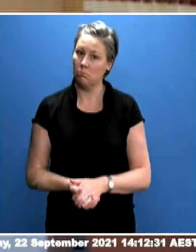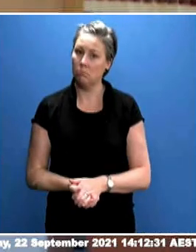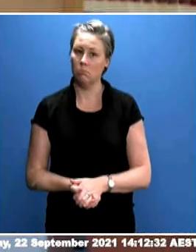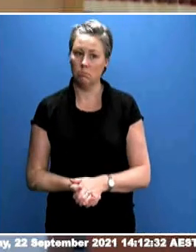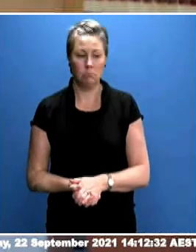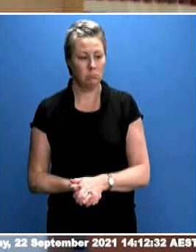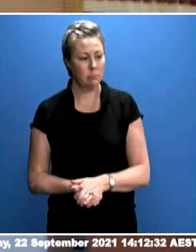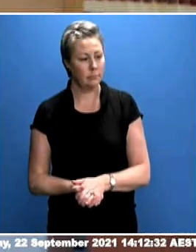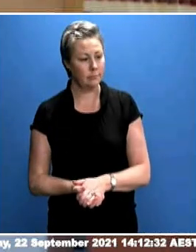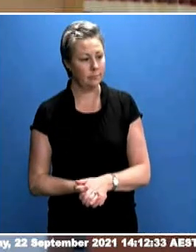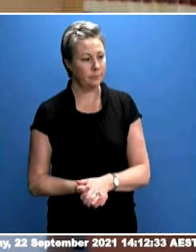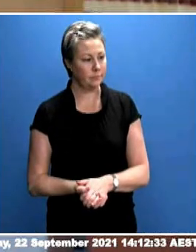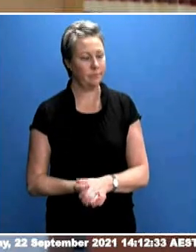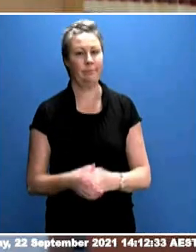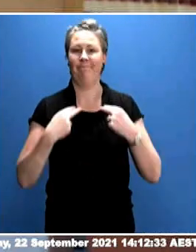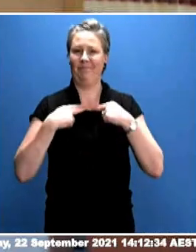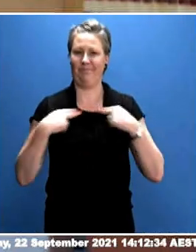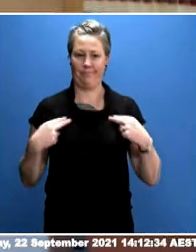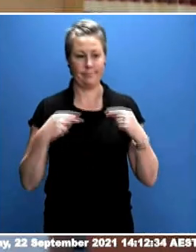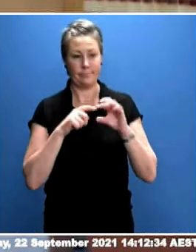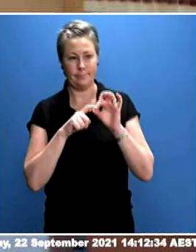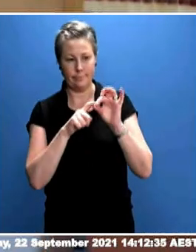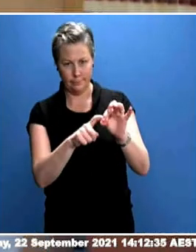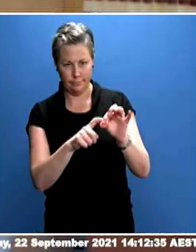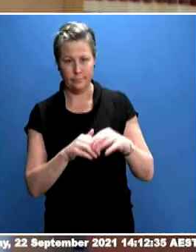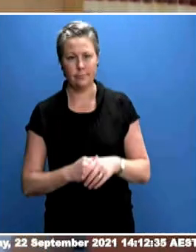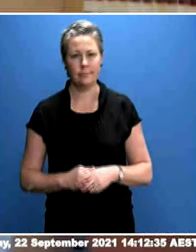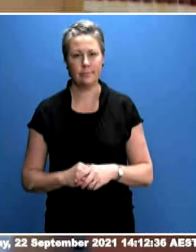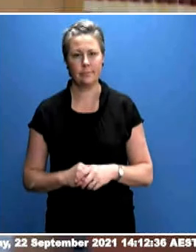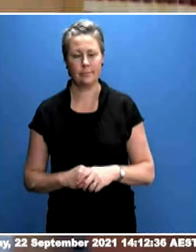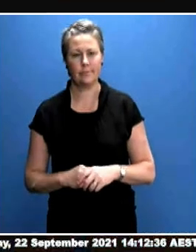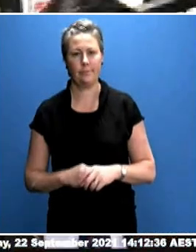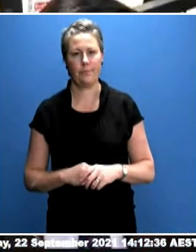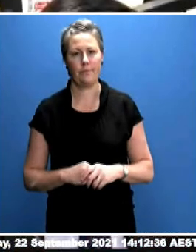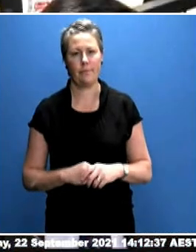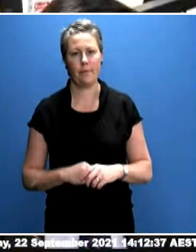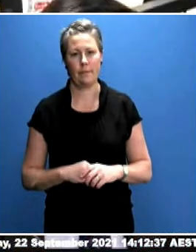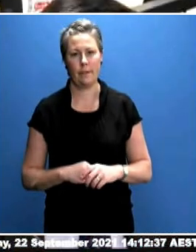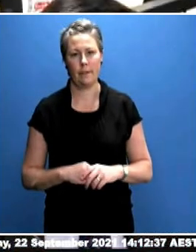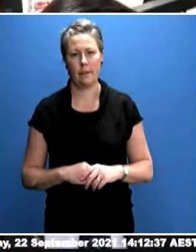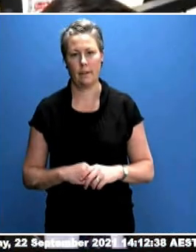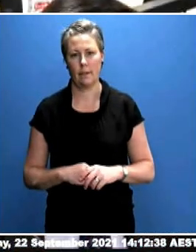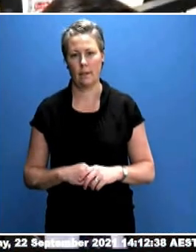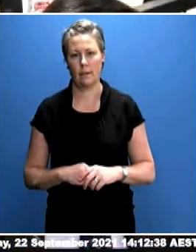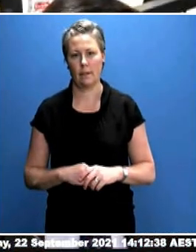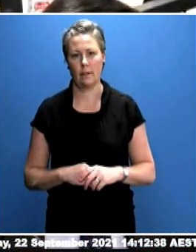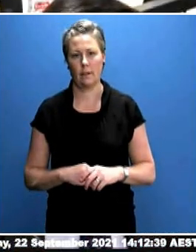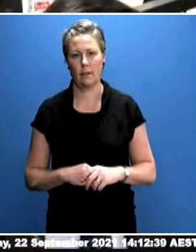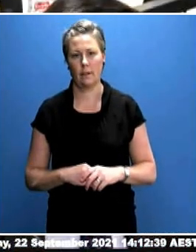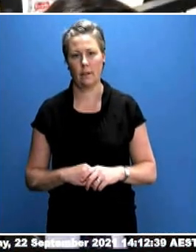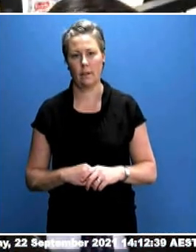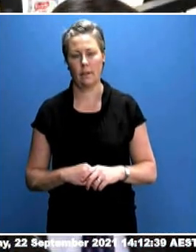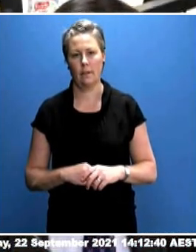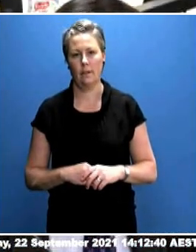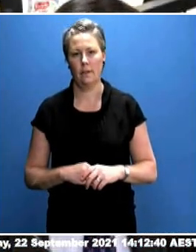So we were discussing the legislative basis by which a child